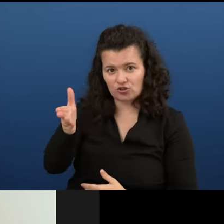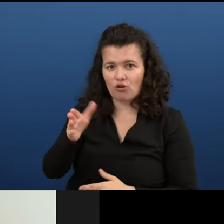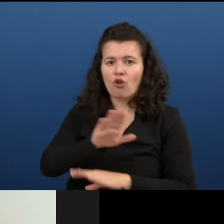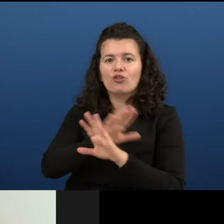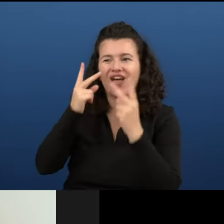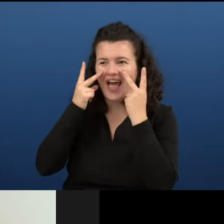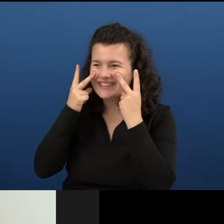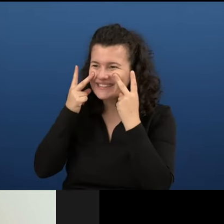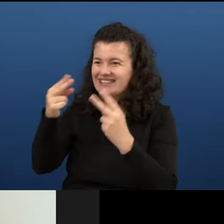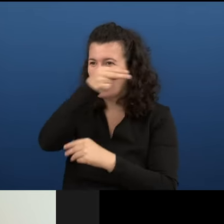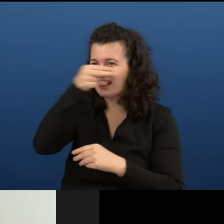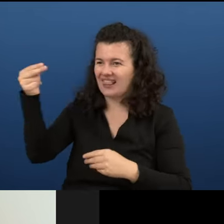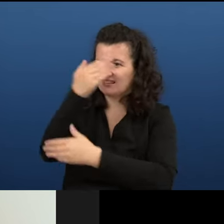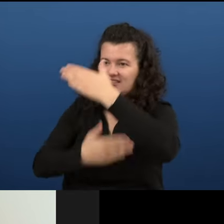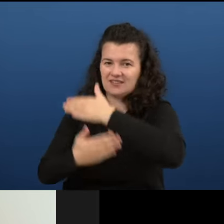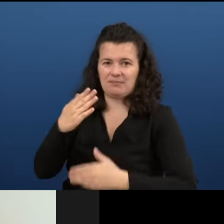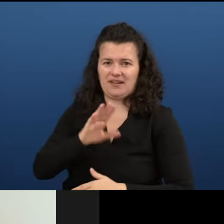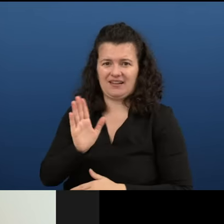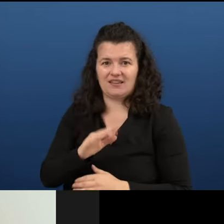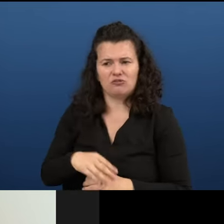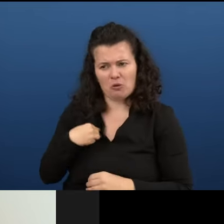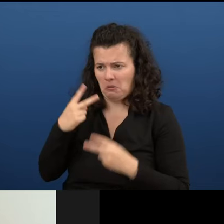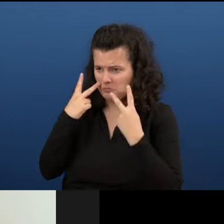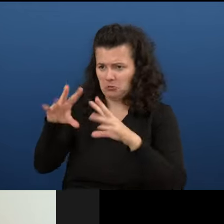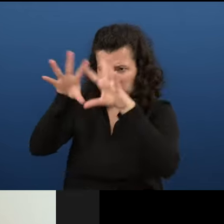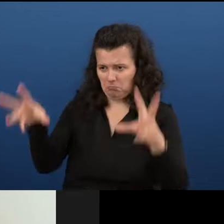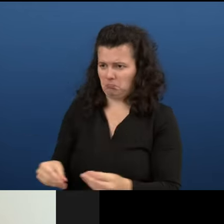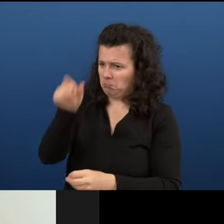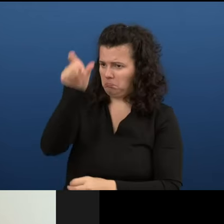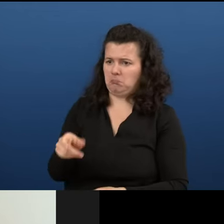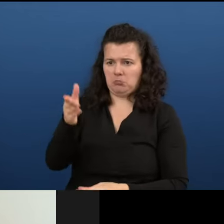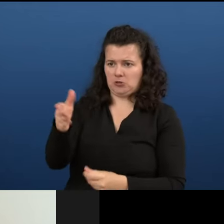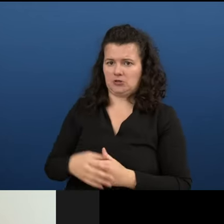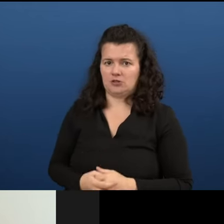them as a whole person and view them for what they can do not how they look like.